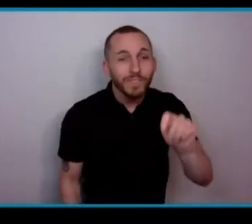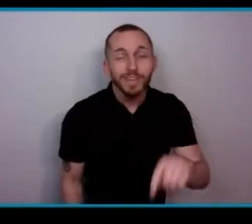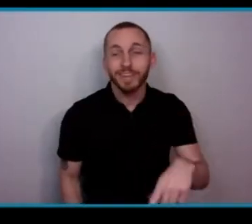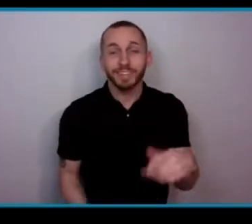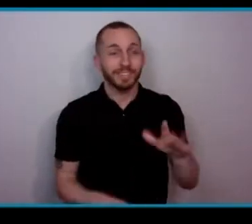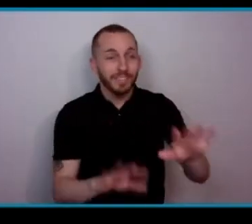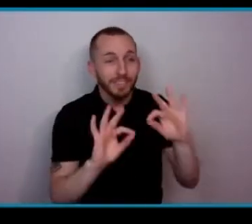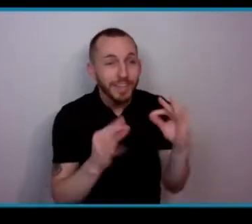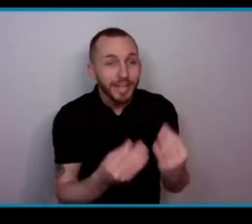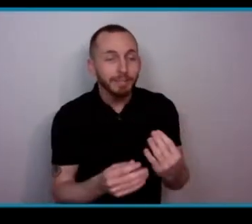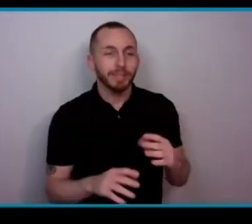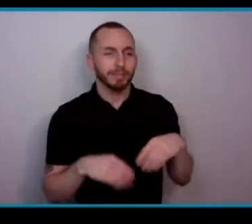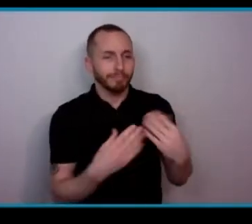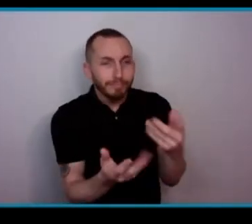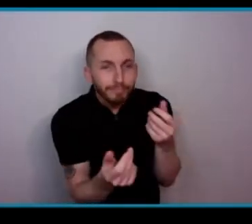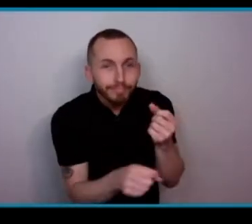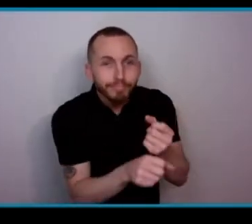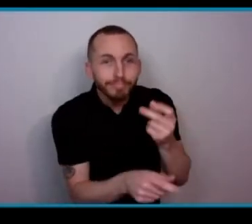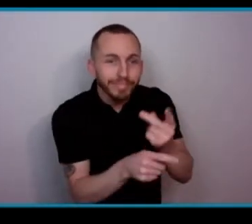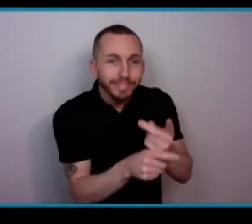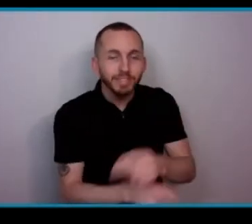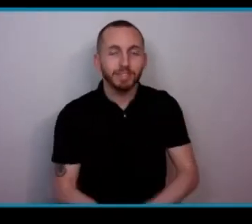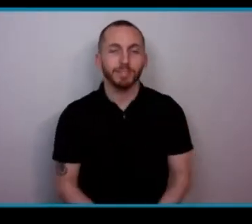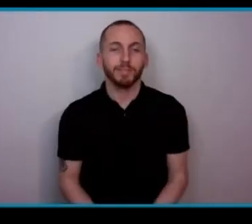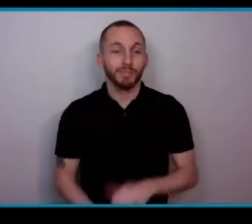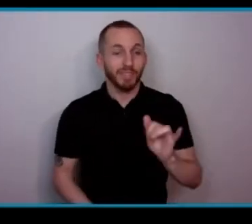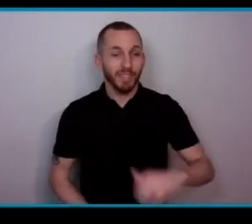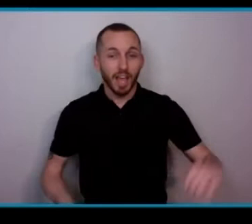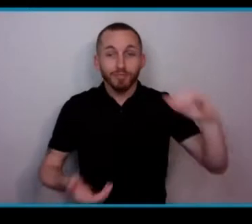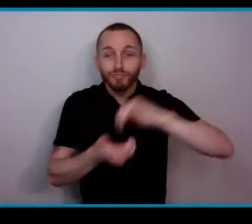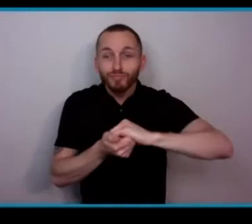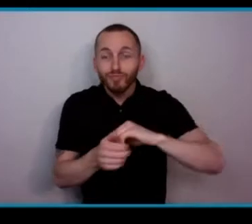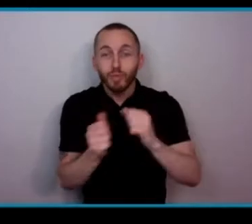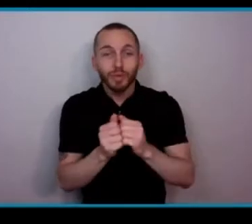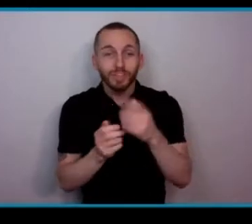This is why working with creative arts therapists throughout our network and consulting experts